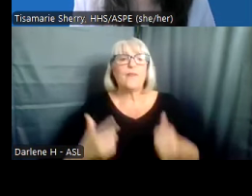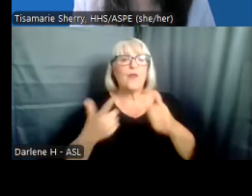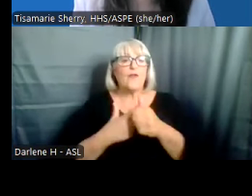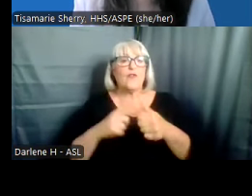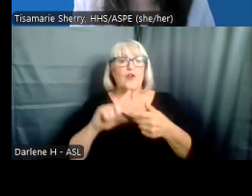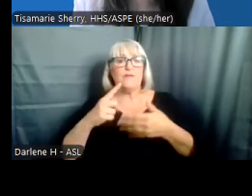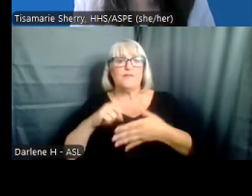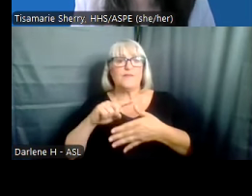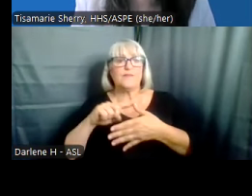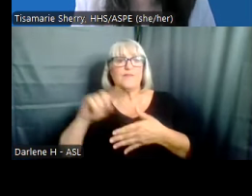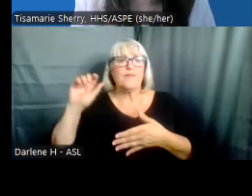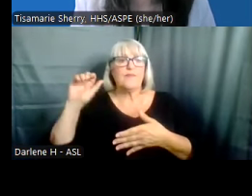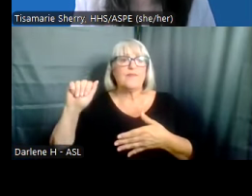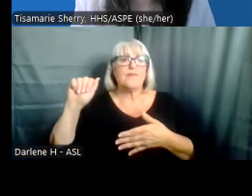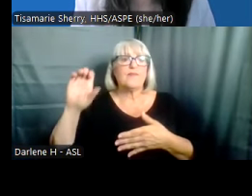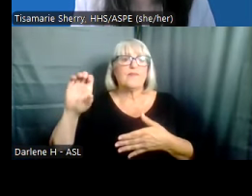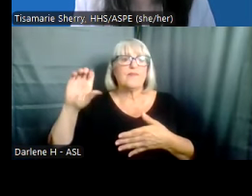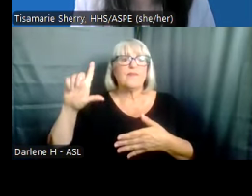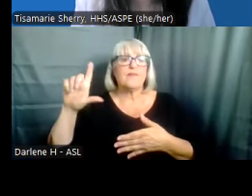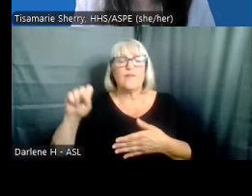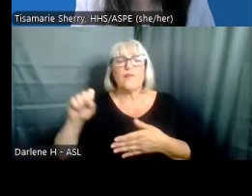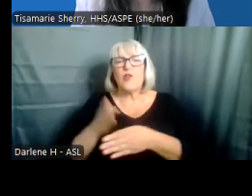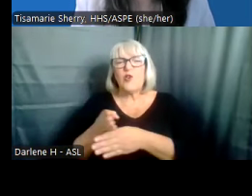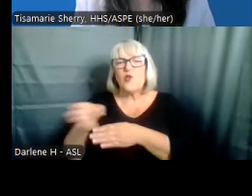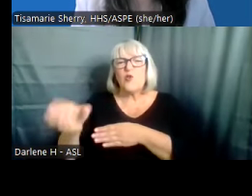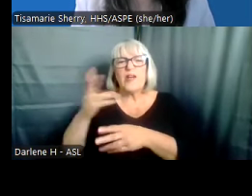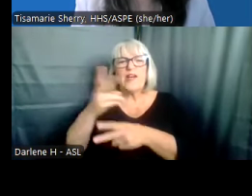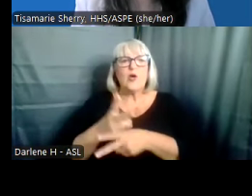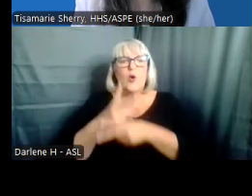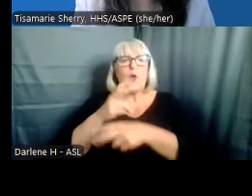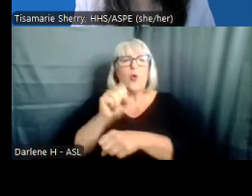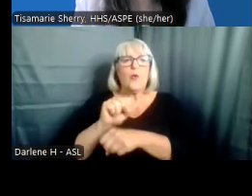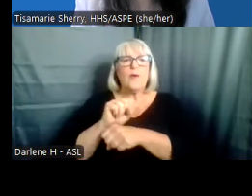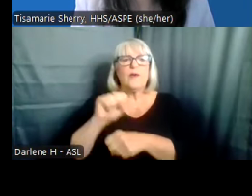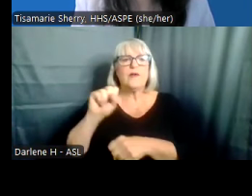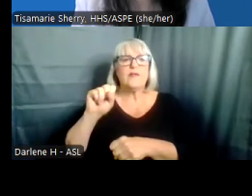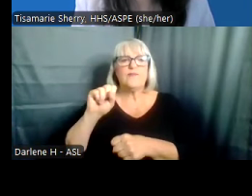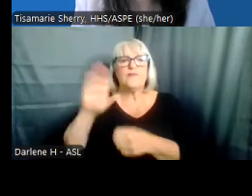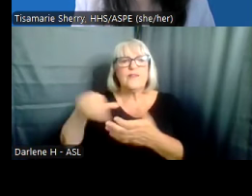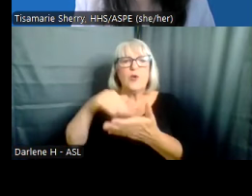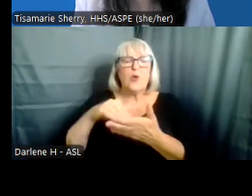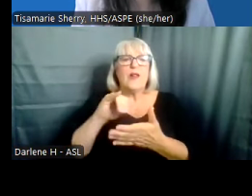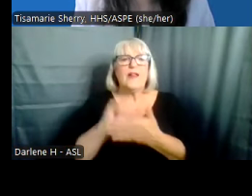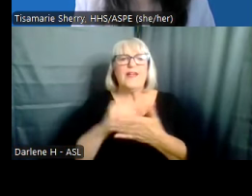Workforce Strategy Center website, which serves as a centralized source for federal data on the HCBS workforce,